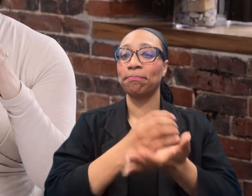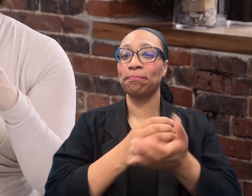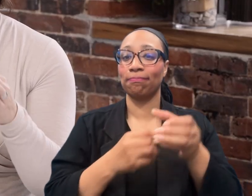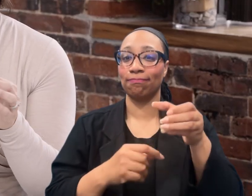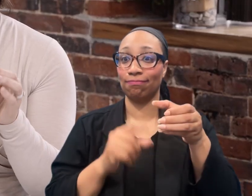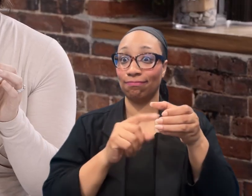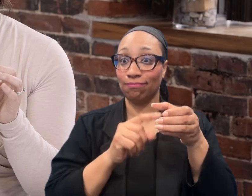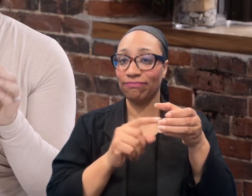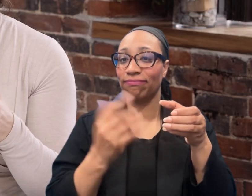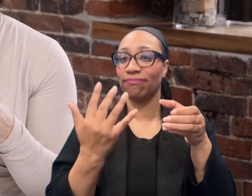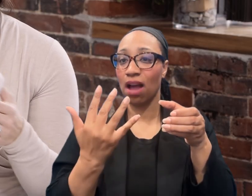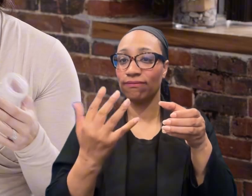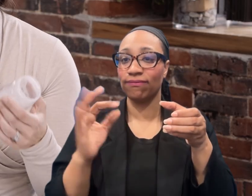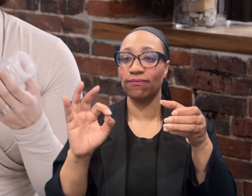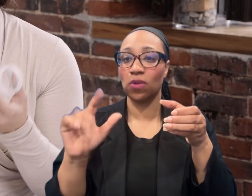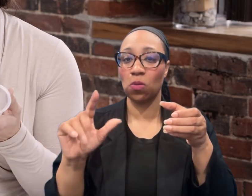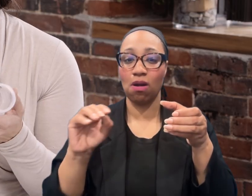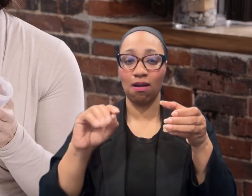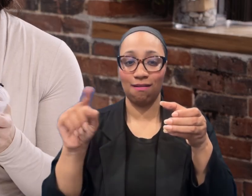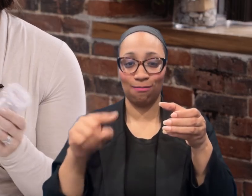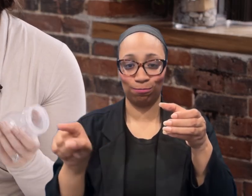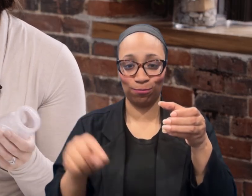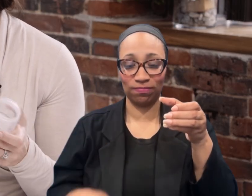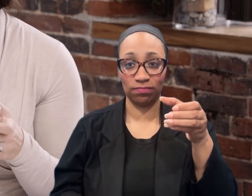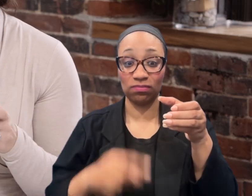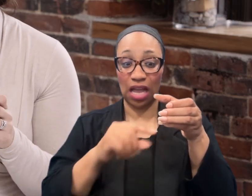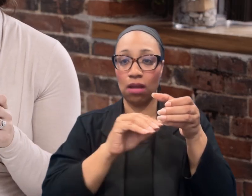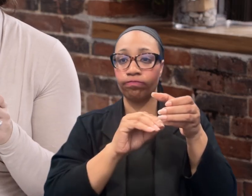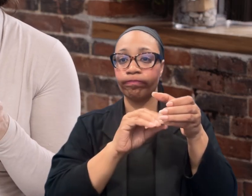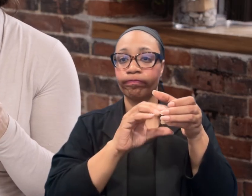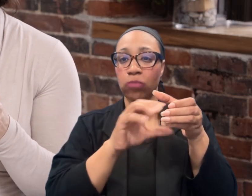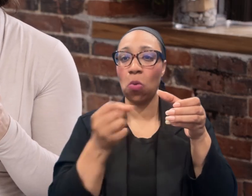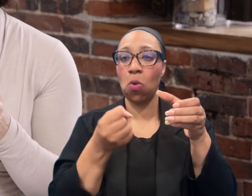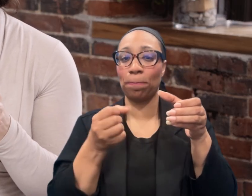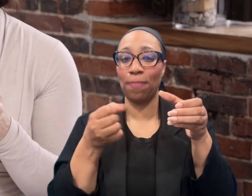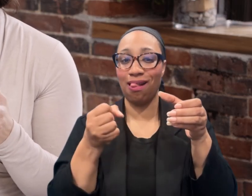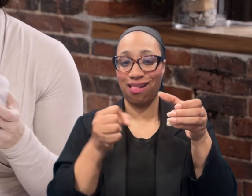a wide neck opening. And if you use this bottle for milk storage, they do include caps for that.